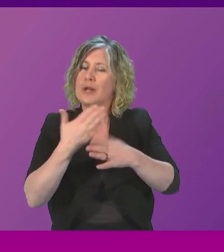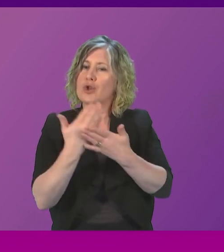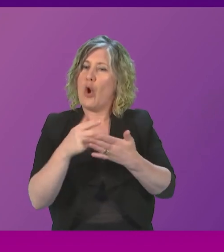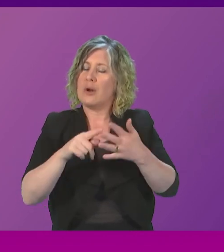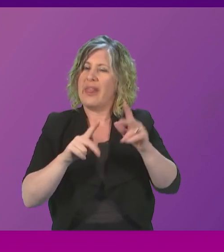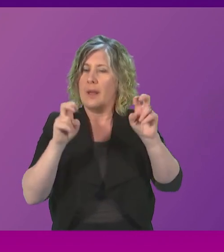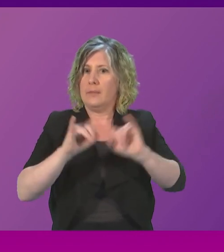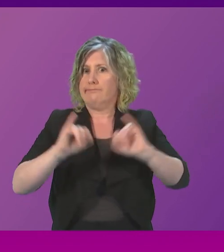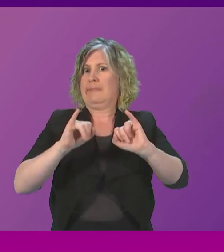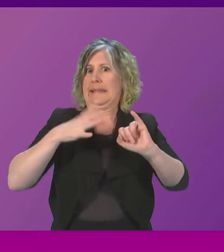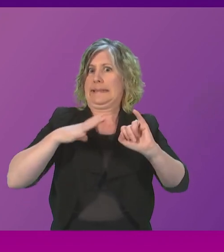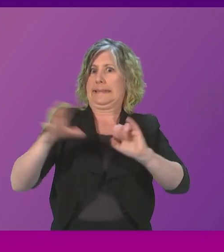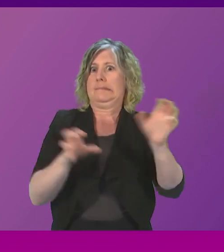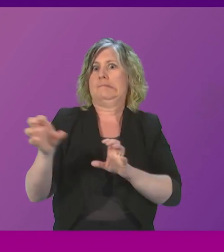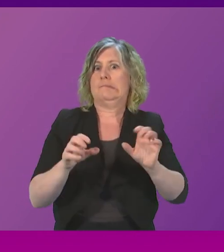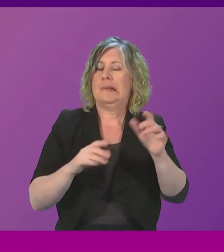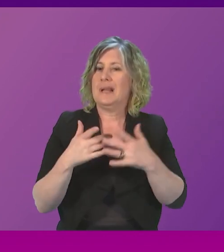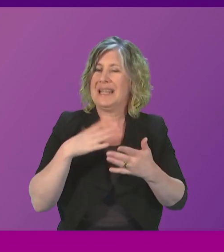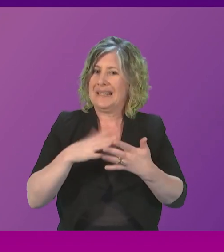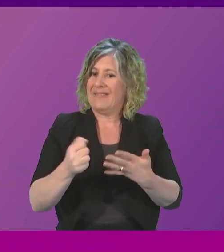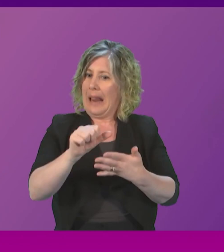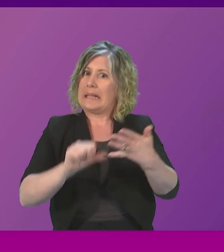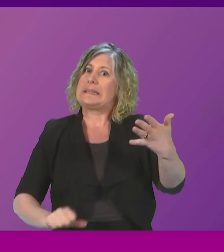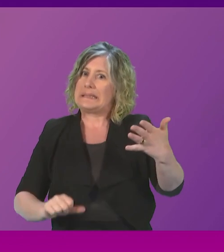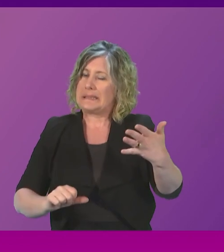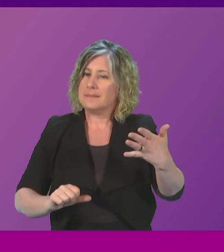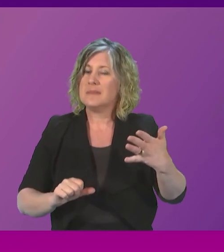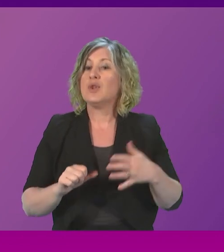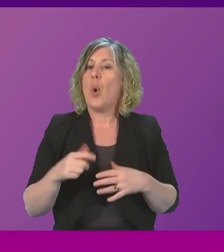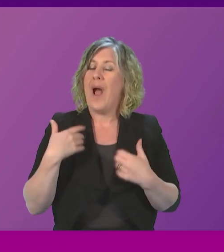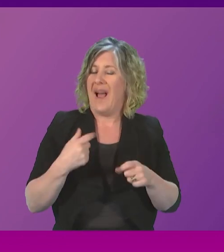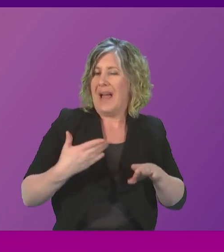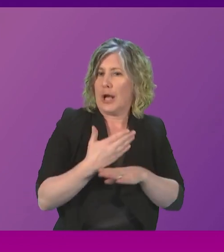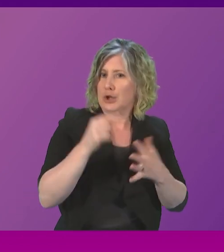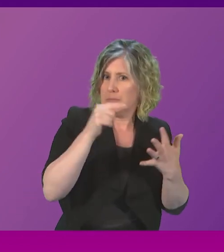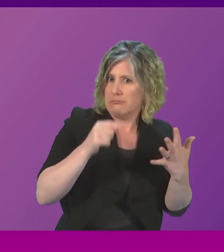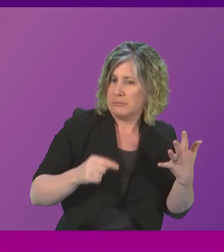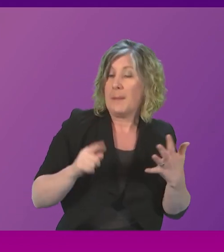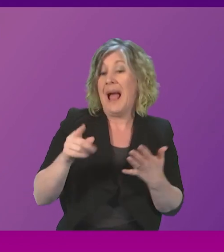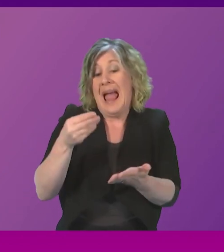The national strategy for economic transformation sets out the actions that we are taking. Economic success is, of course, not just gross domestic product growth.